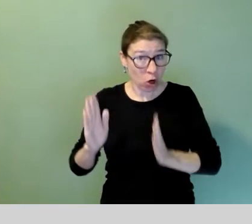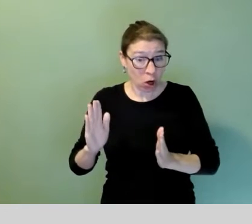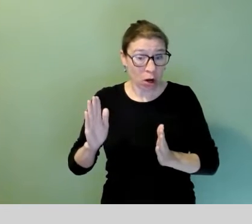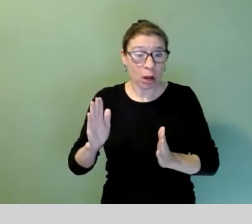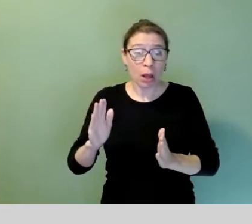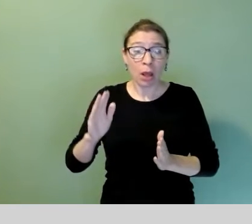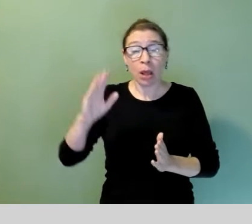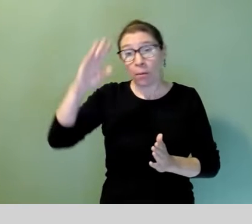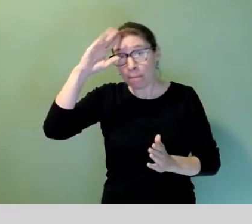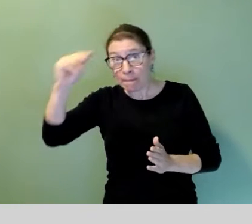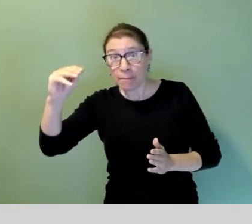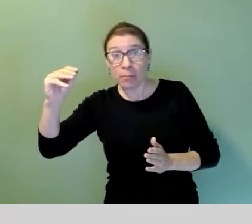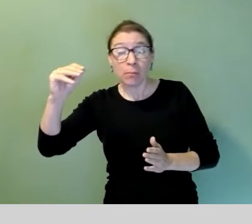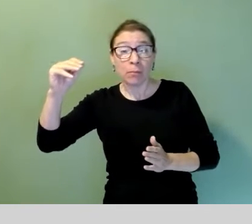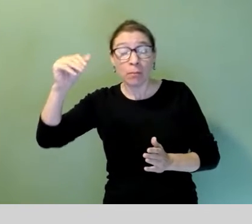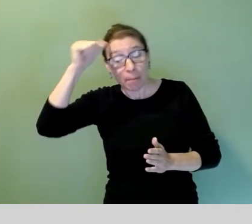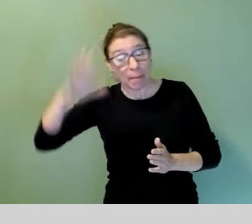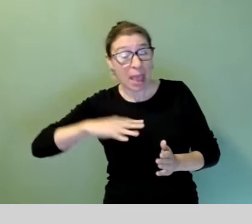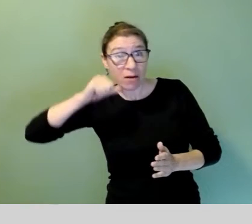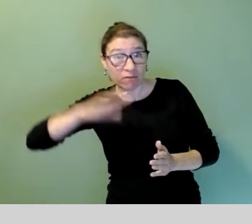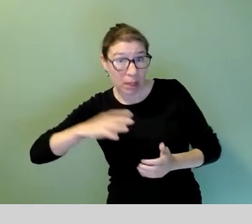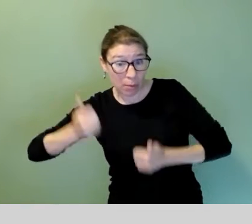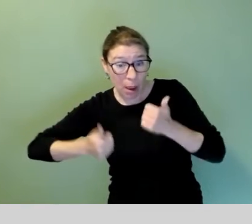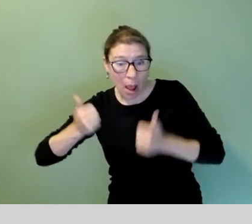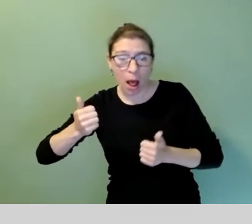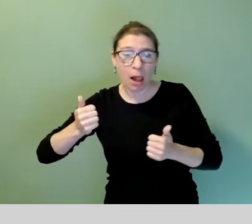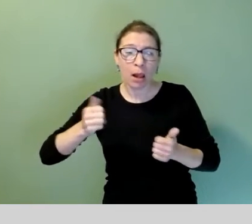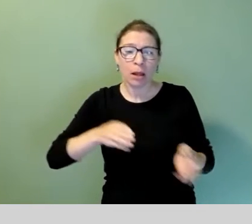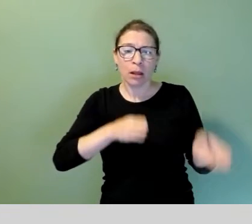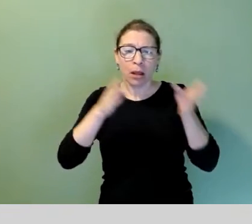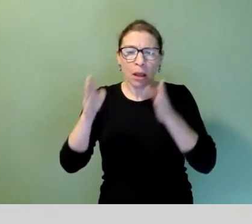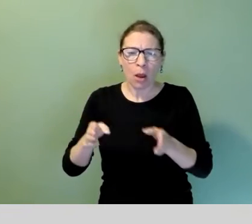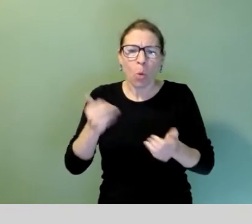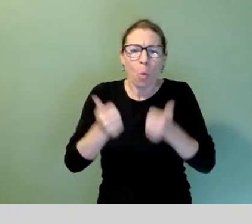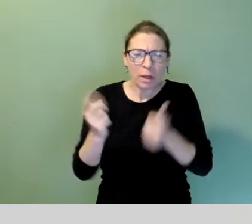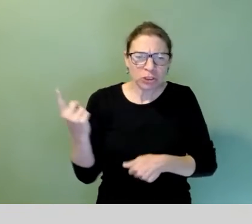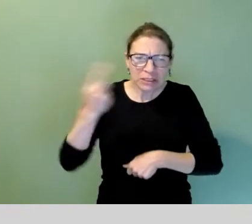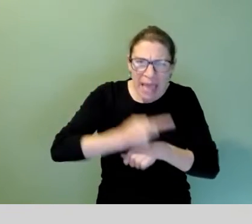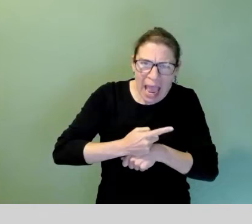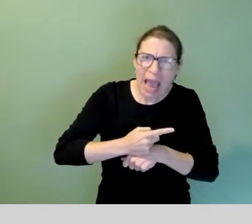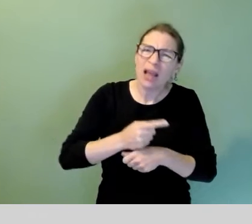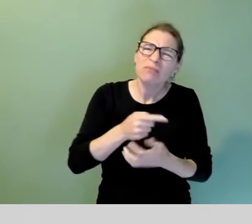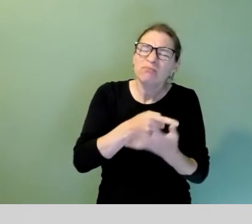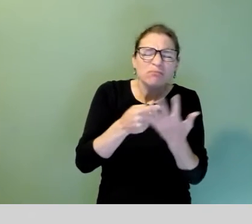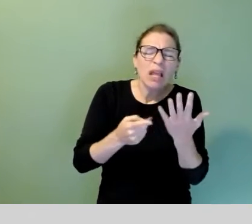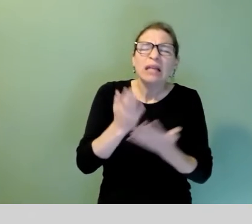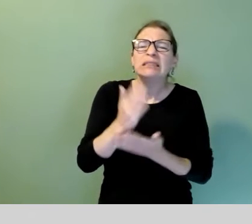have some continuous variables, some categorical variables, is relatively small, so it's easy to play around with.